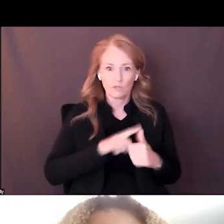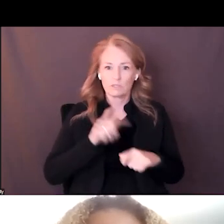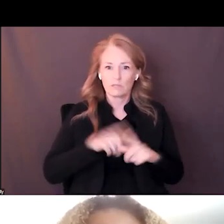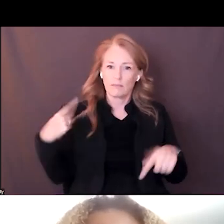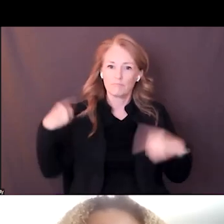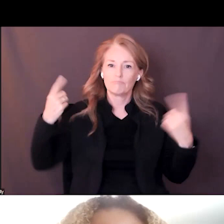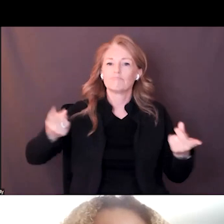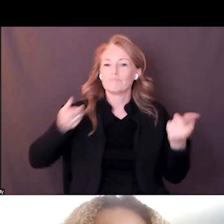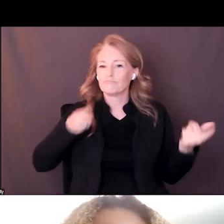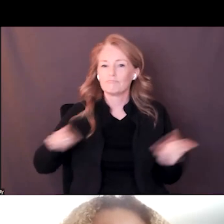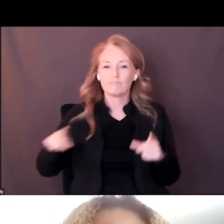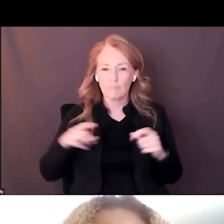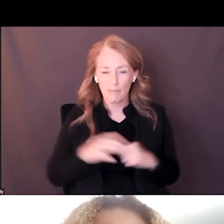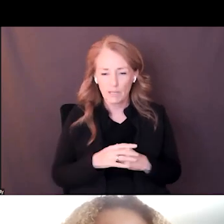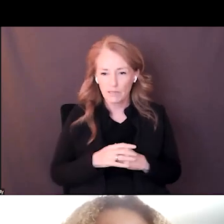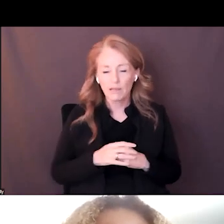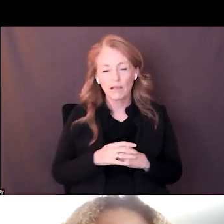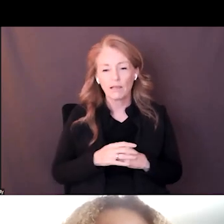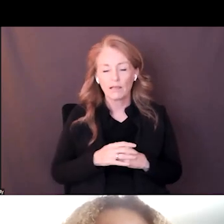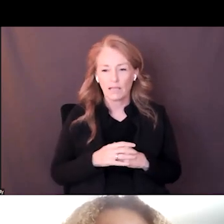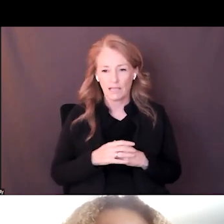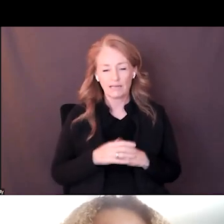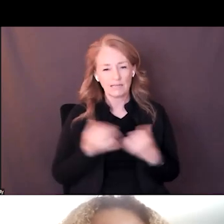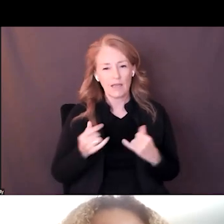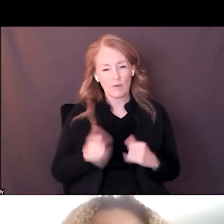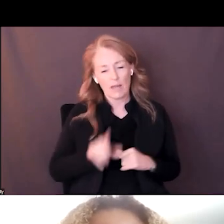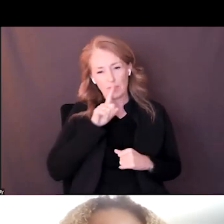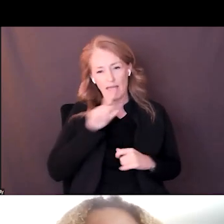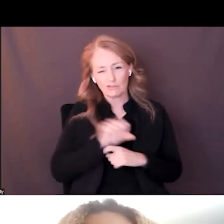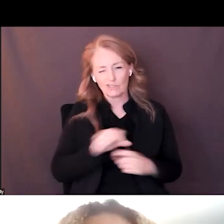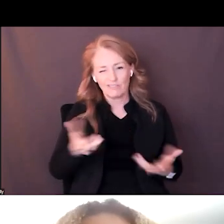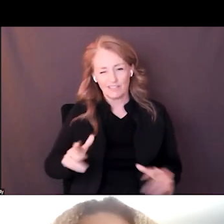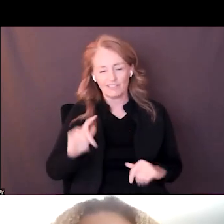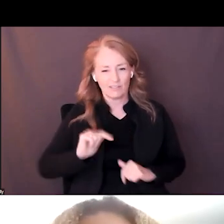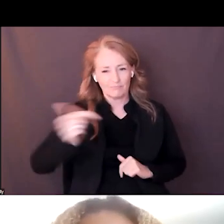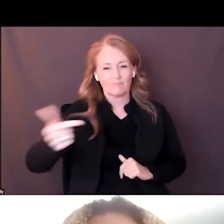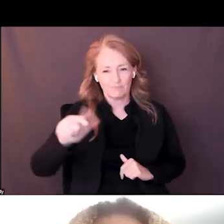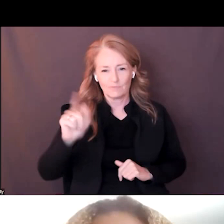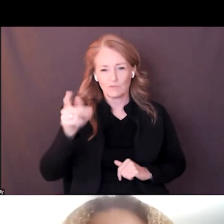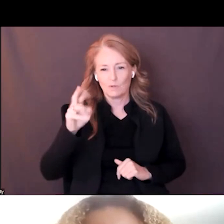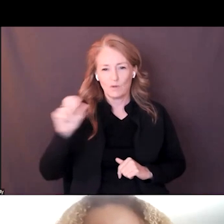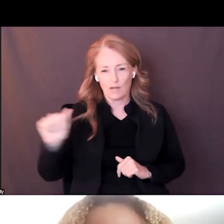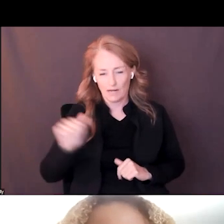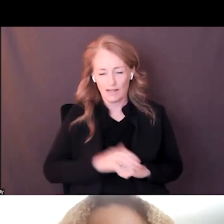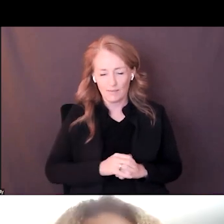SO NOW I AM REALLY FINISHED AND GIVING IT BACK TO LAURA. WELL, THANK YOU. THAT IS A VERY BIG UPDATE.